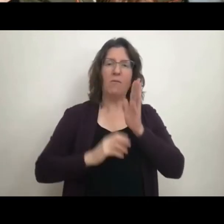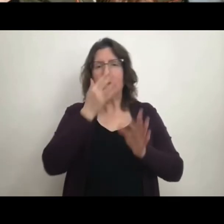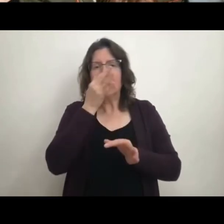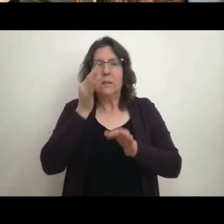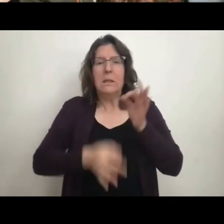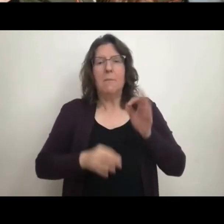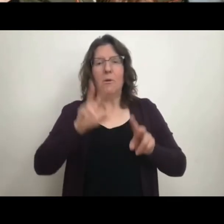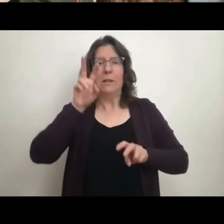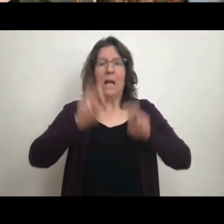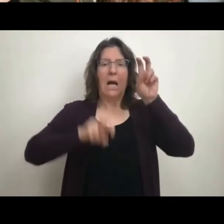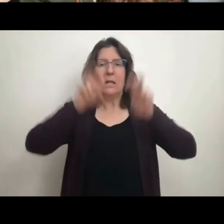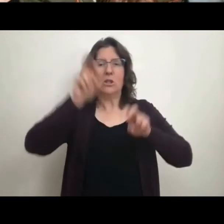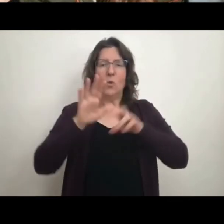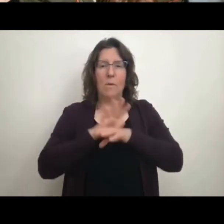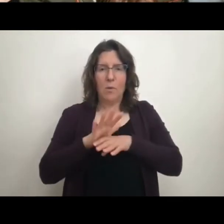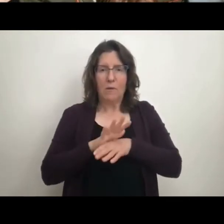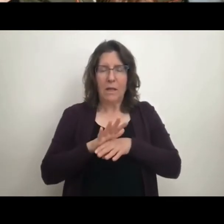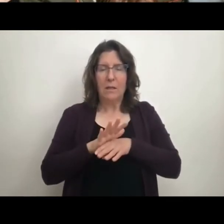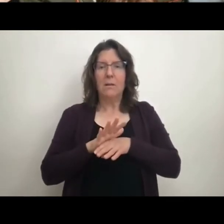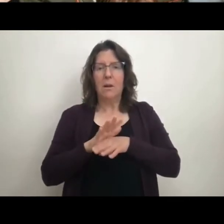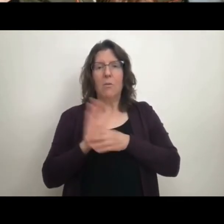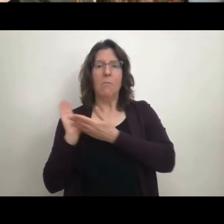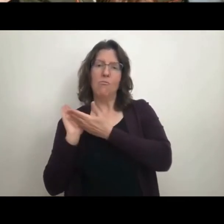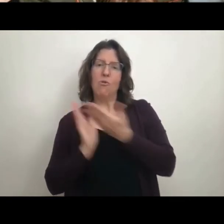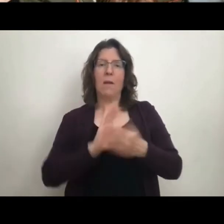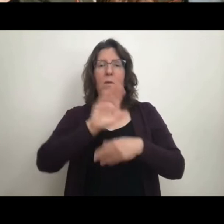And wrote a script for a simple action movie.